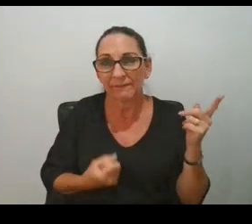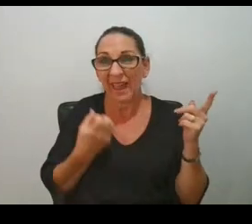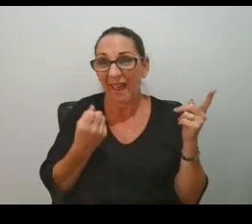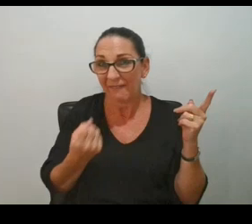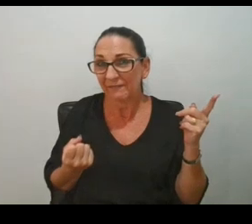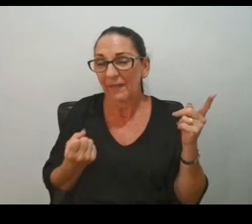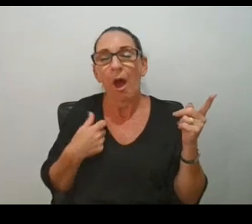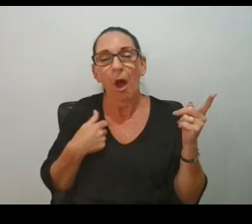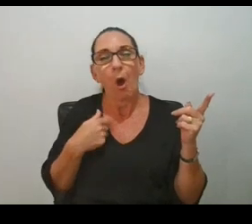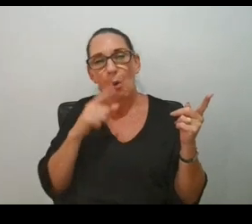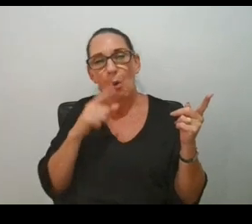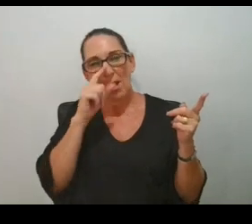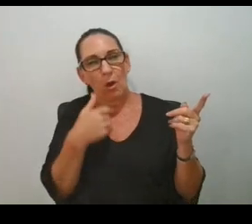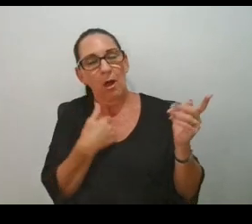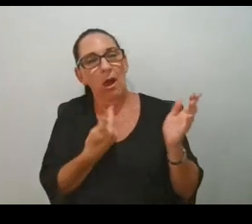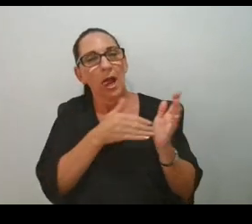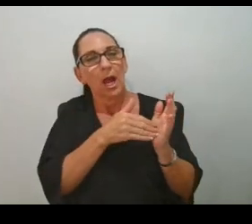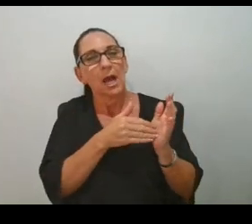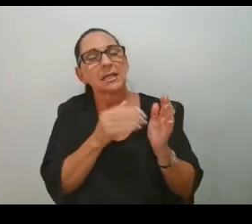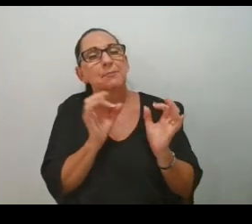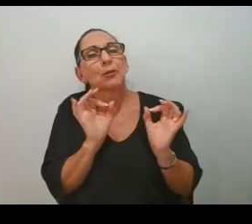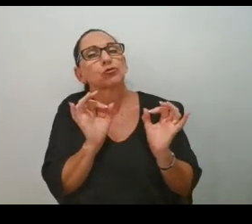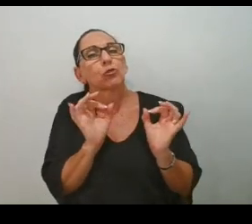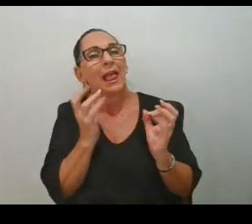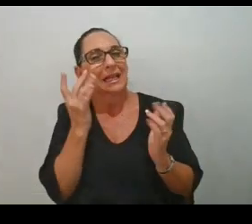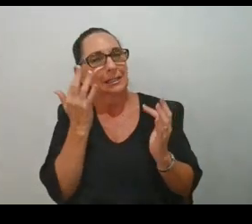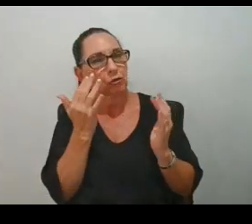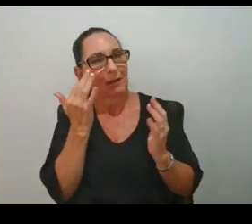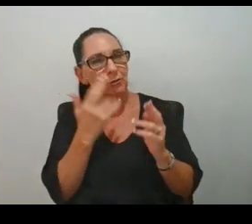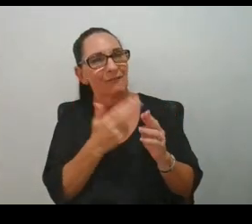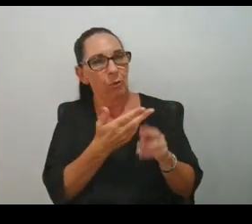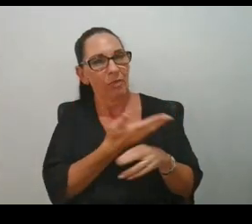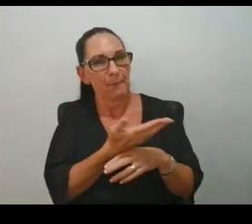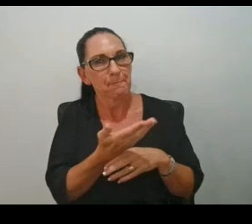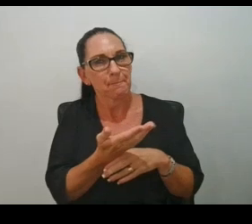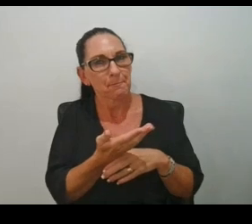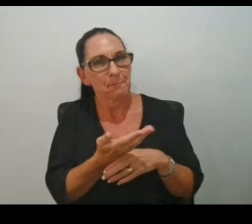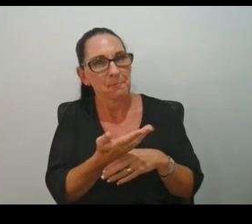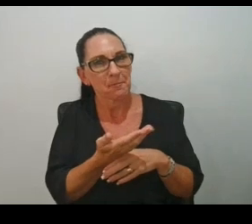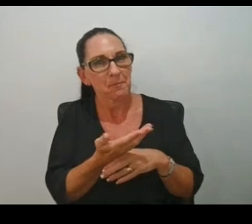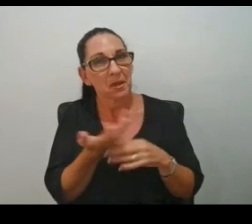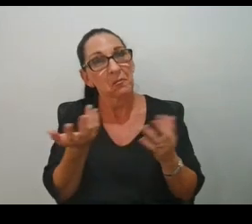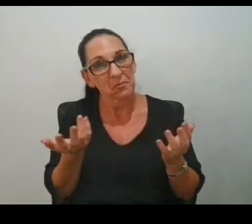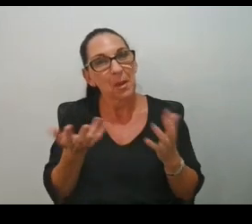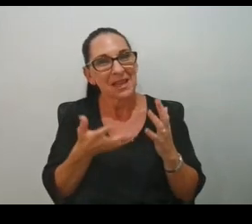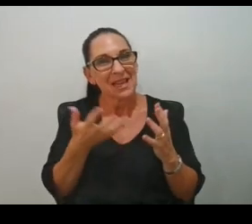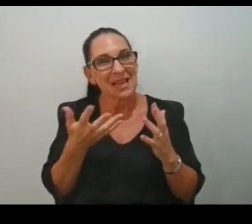special consideration to those applicants um and and that's detailed in the means test so